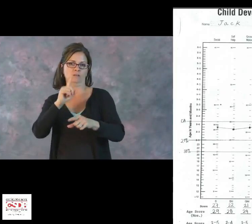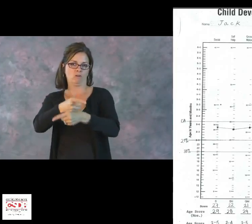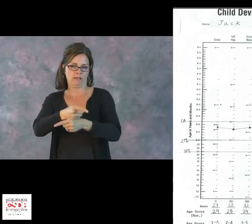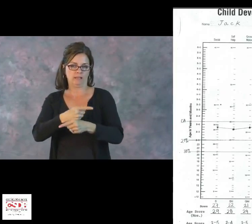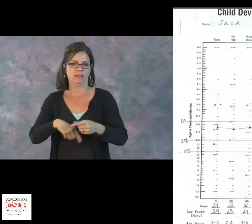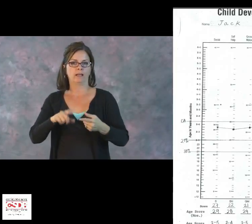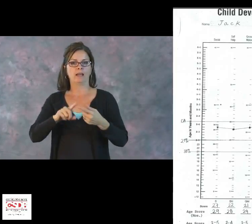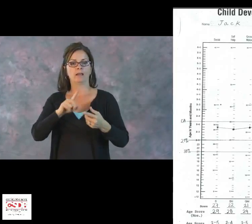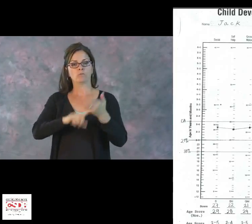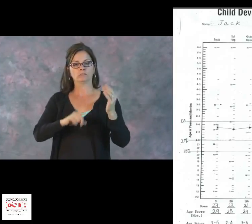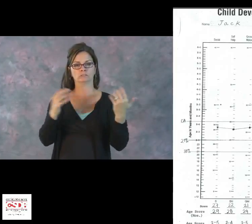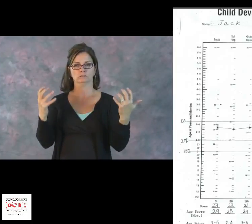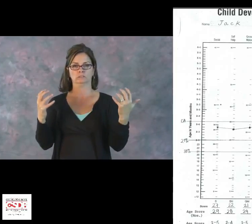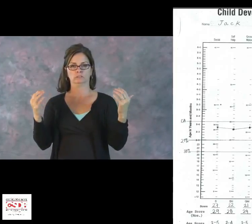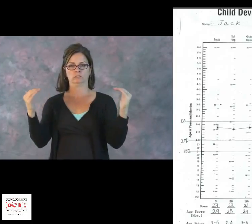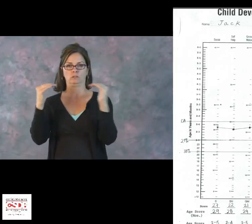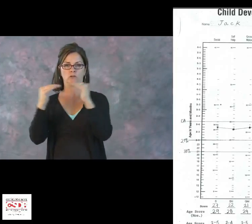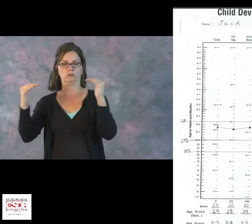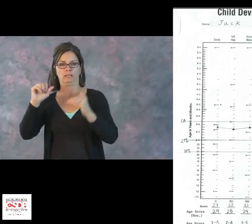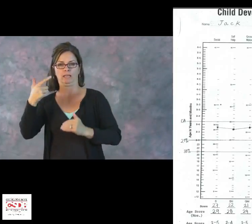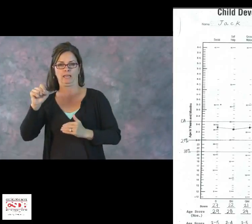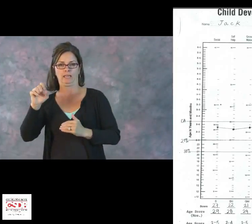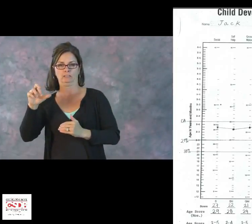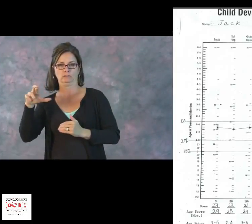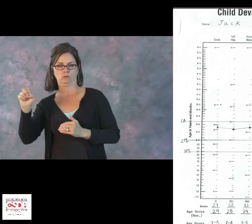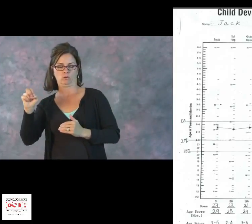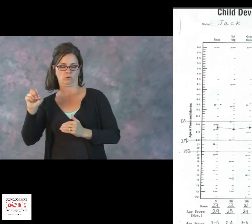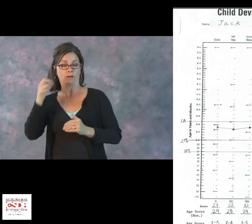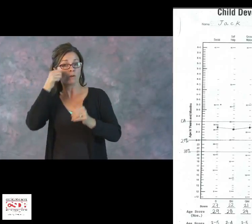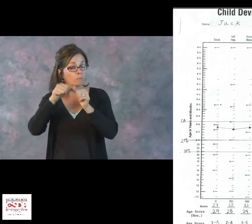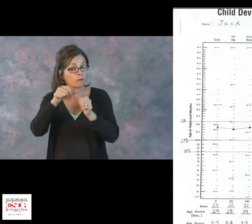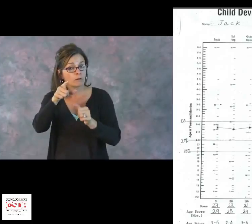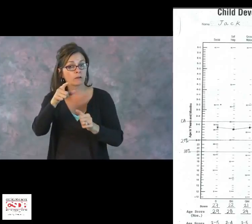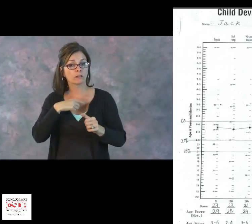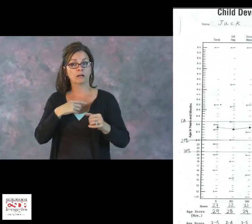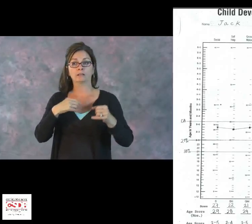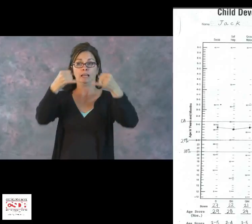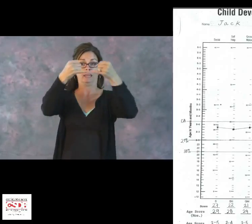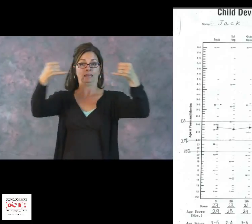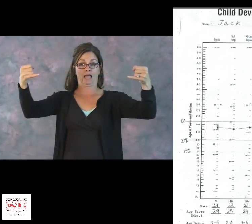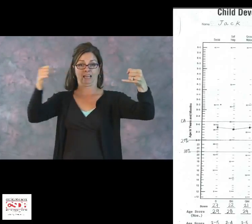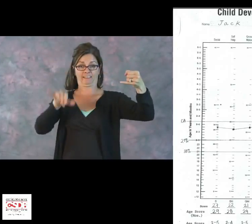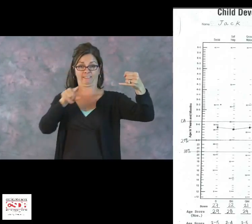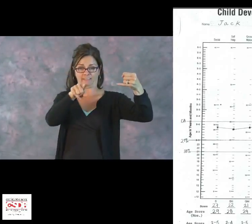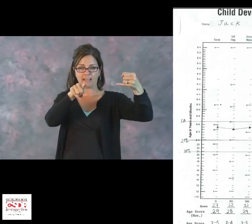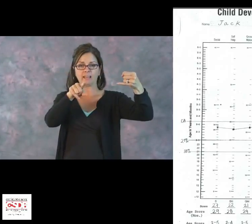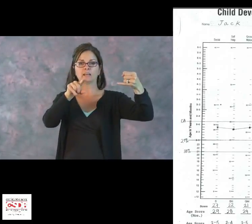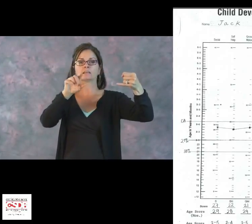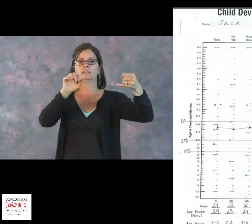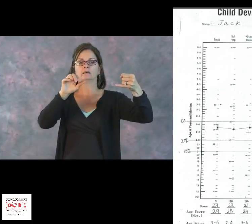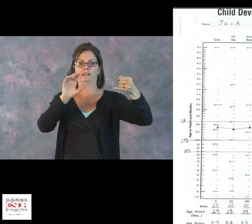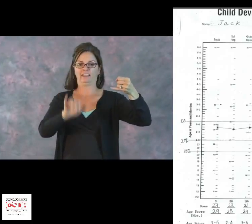score would be. Remember the line across the top is indicating the child's chronological age,